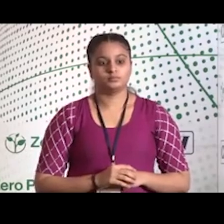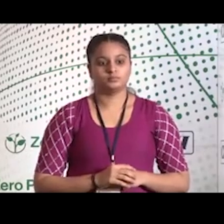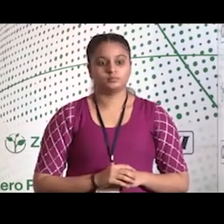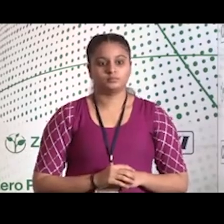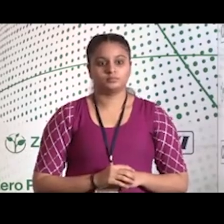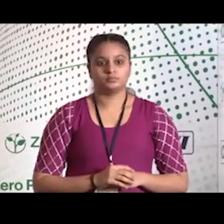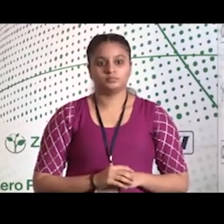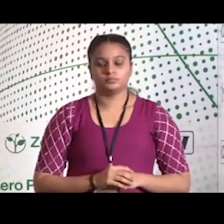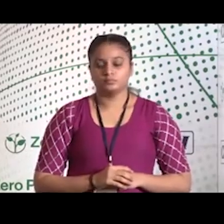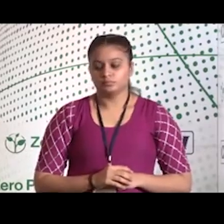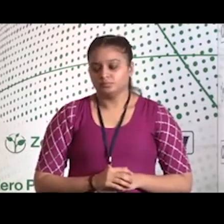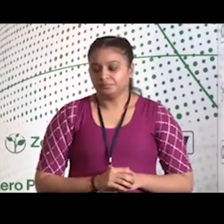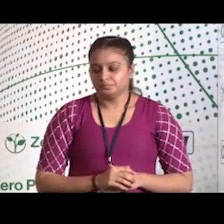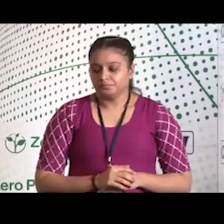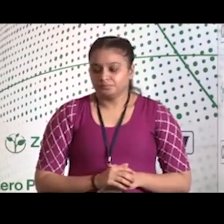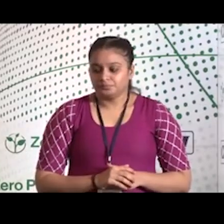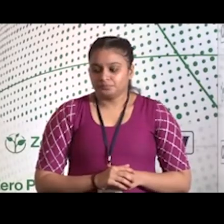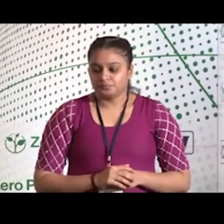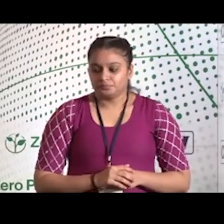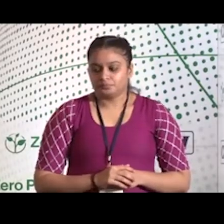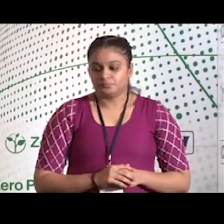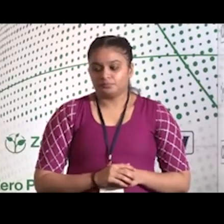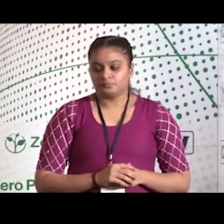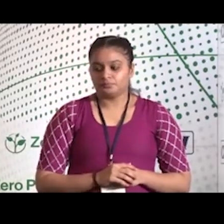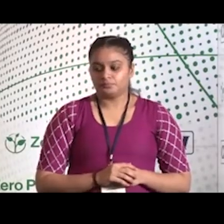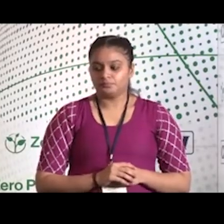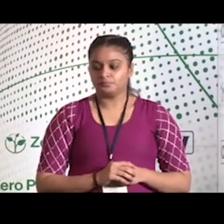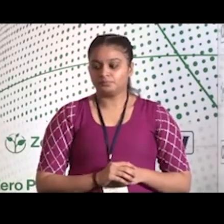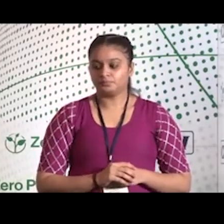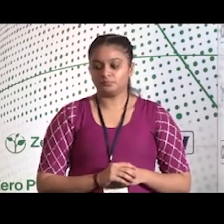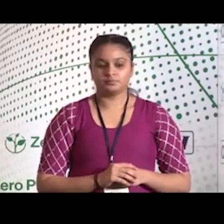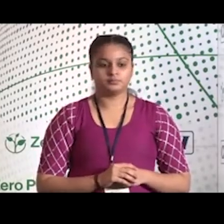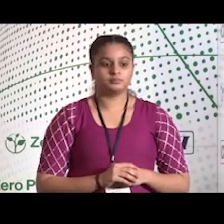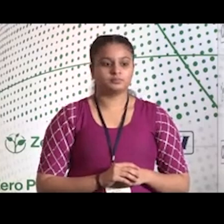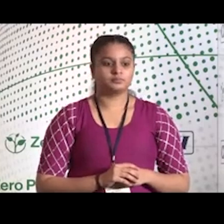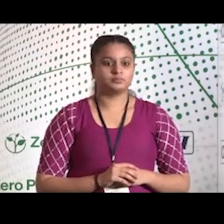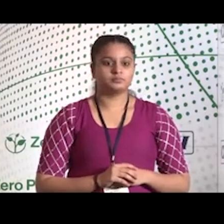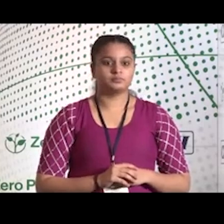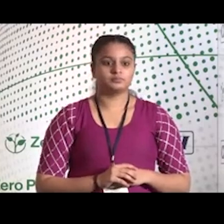by taking was commander in